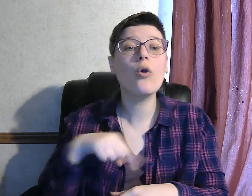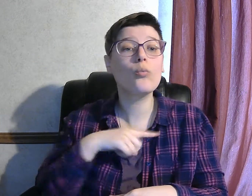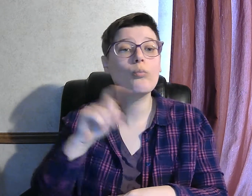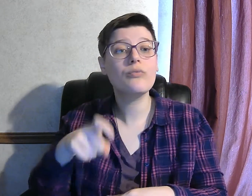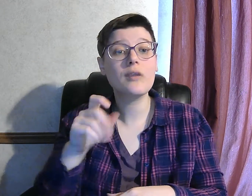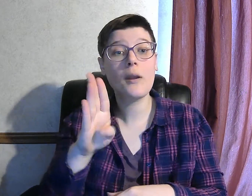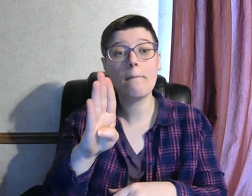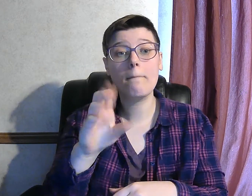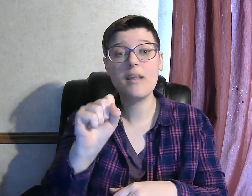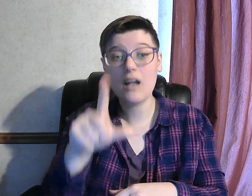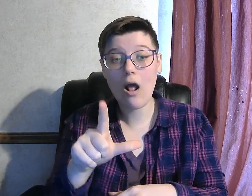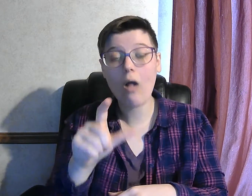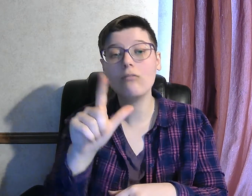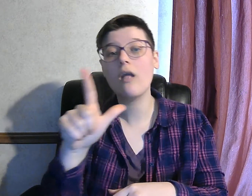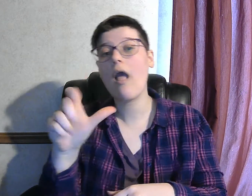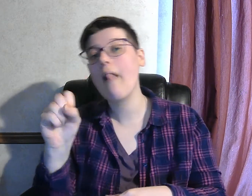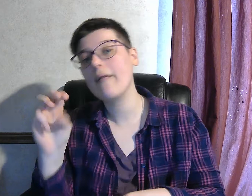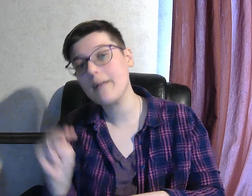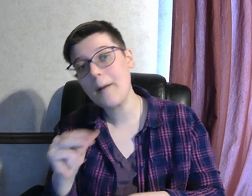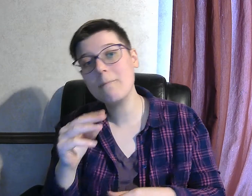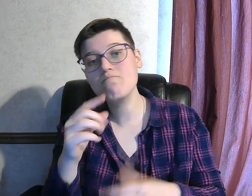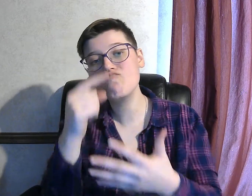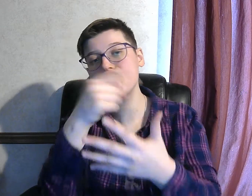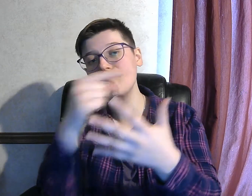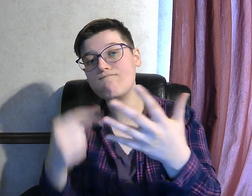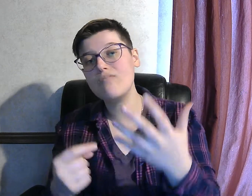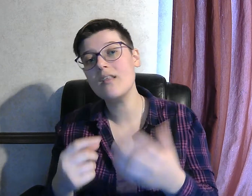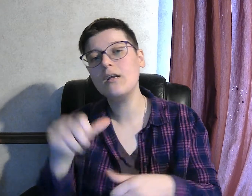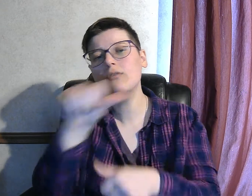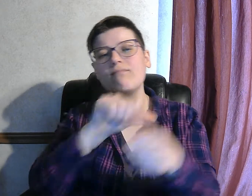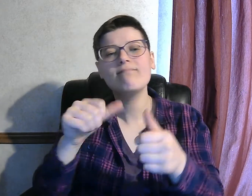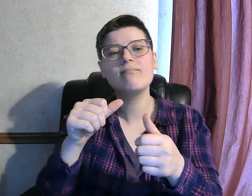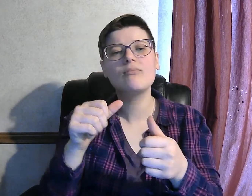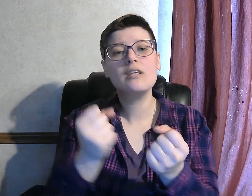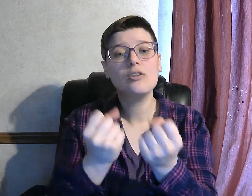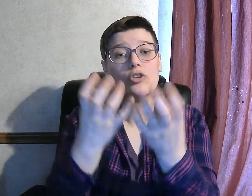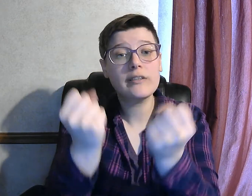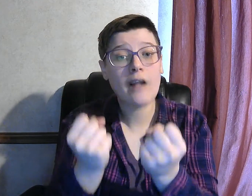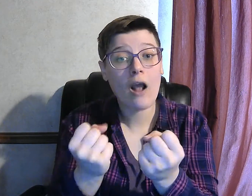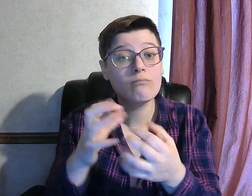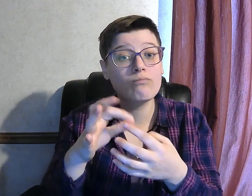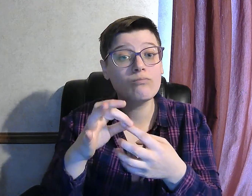Not just in ASL, but in BSL, LSM...all the signed languages.